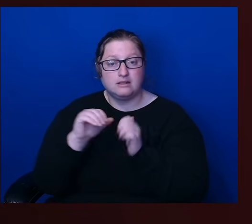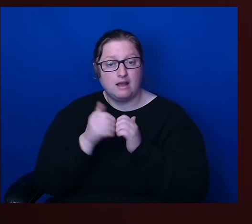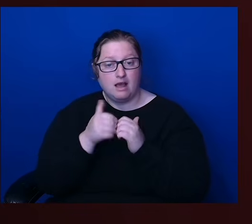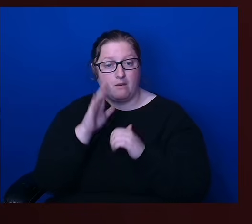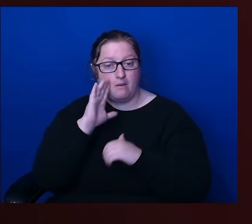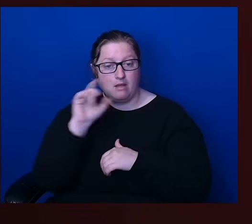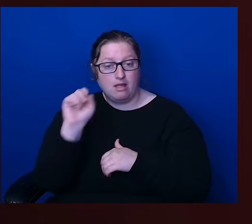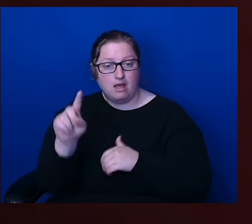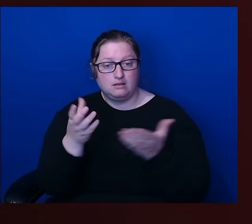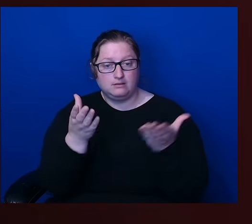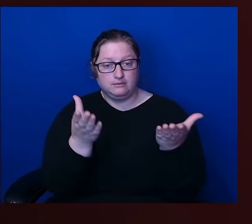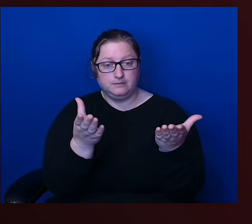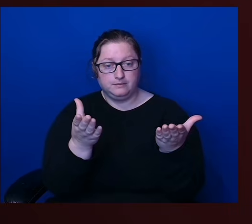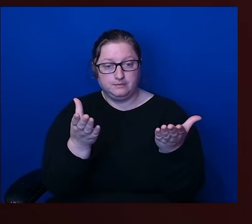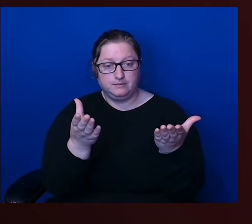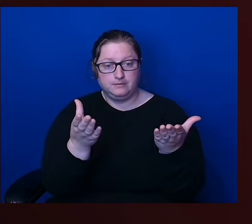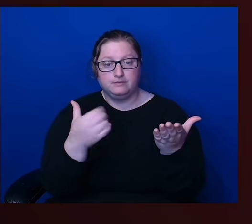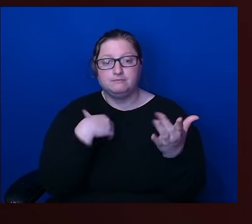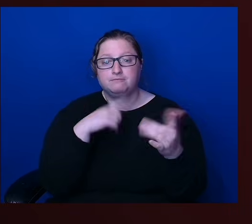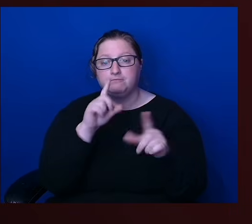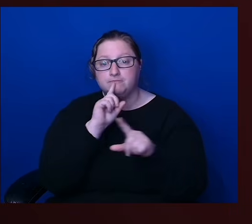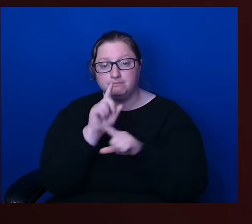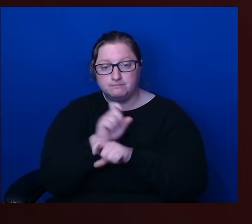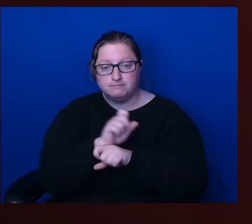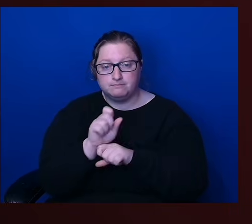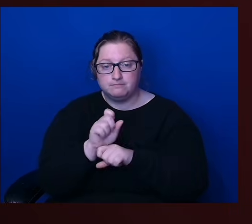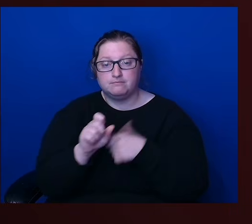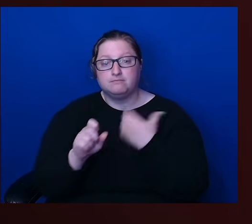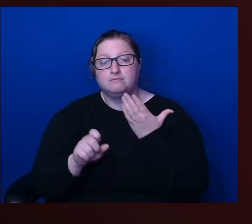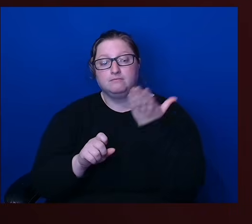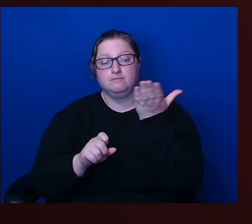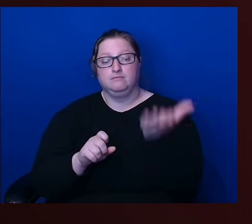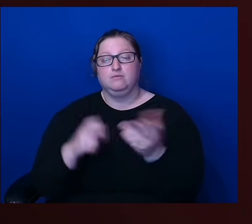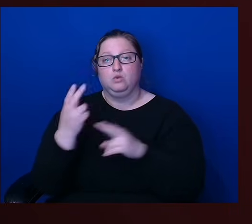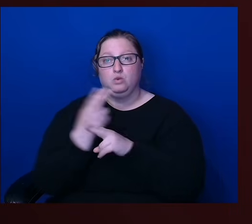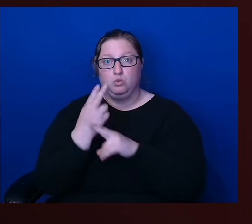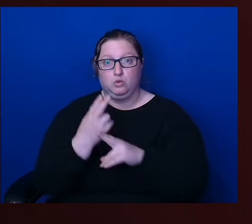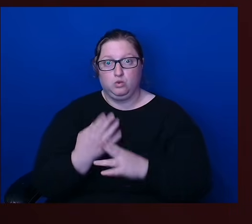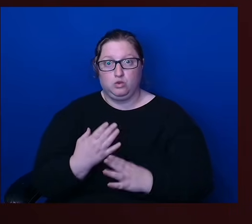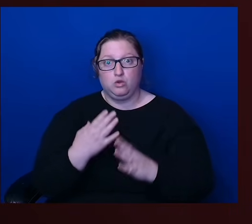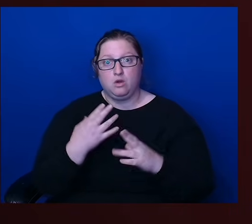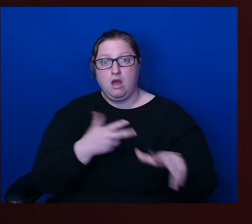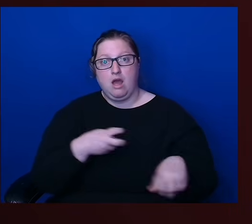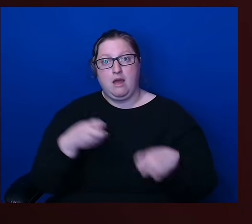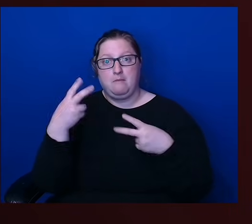I'm literally saying, "Here's what the user uploaded and give it